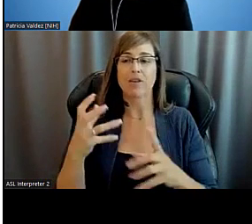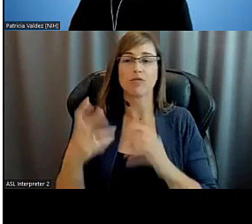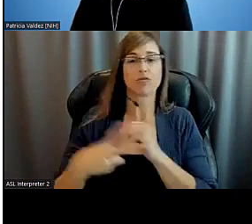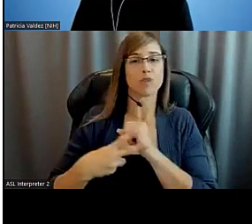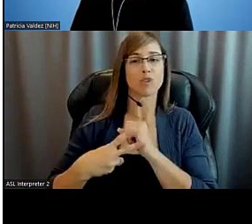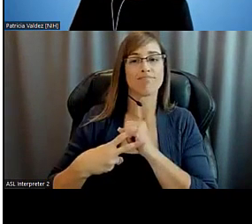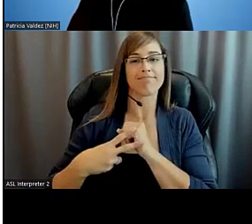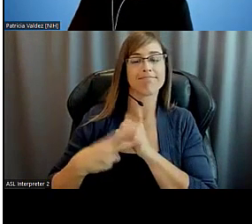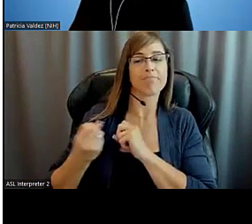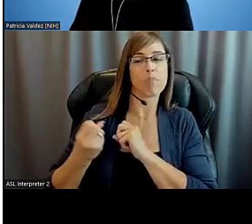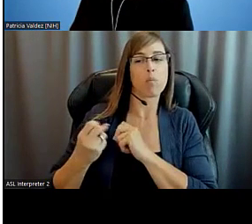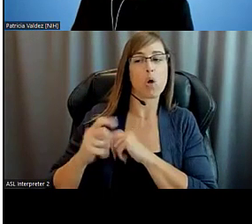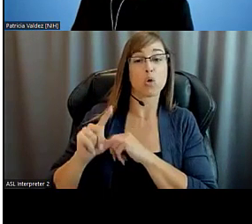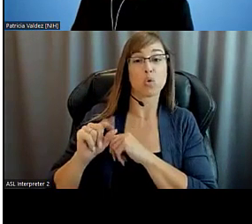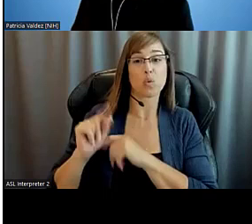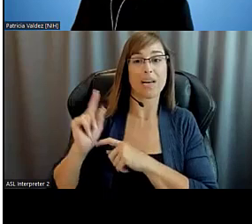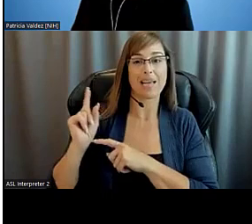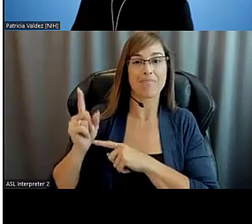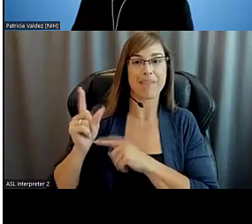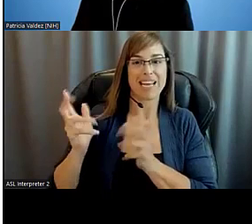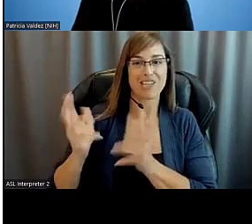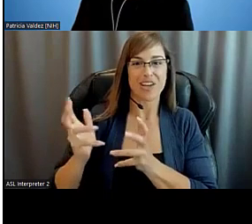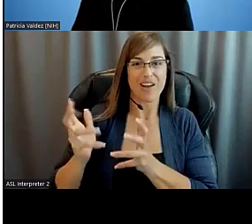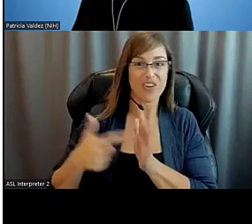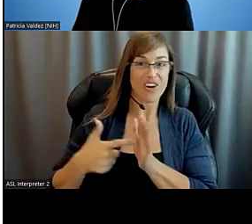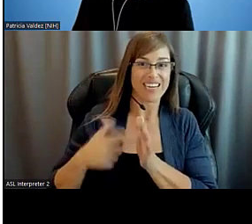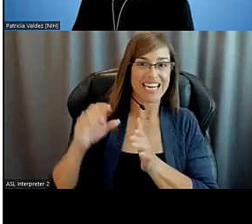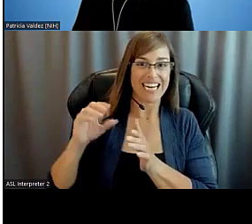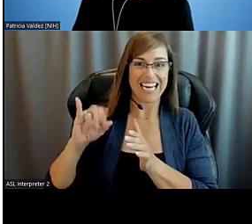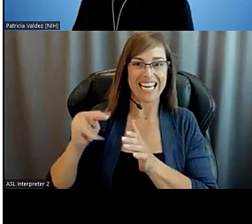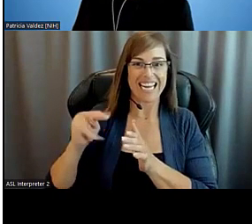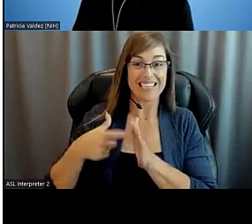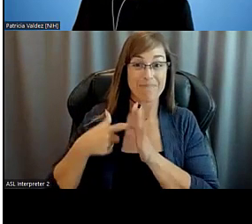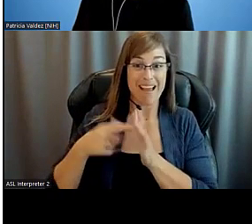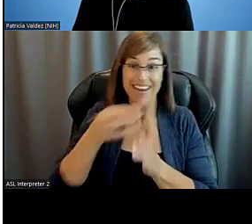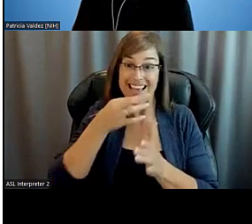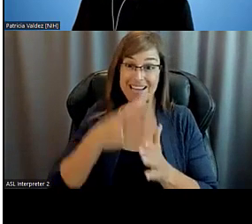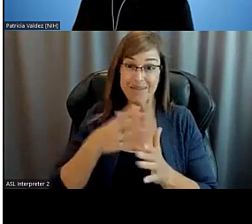with these very in-demand experts and get some of your questions answered,